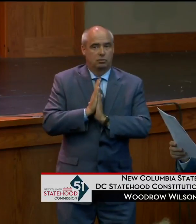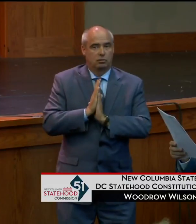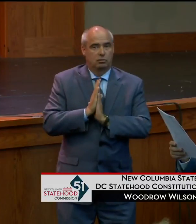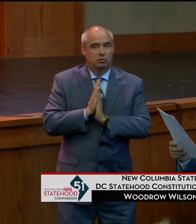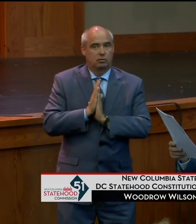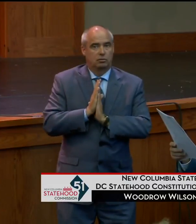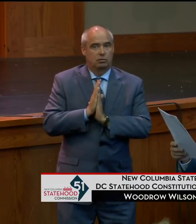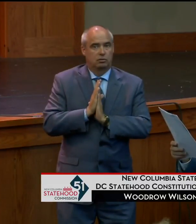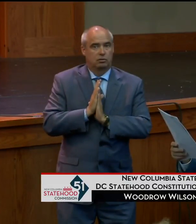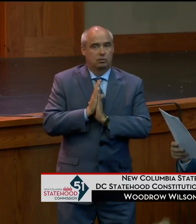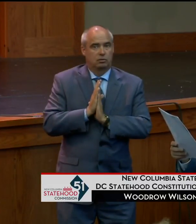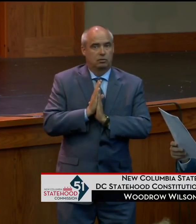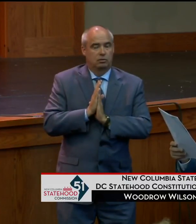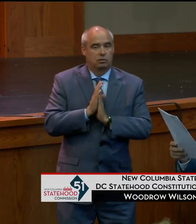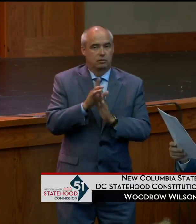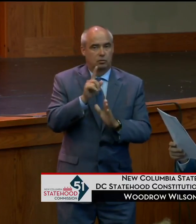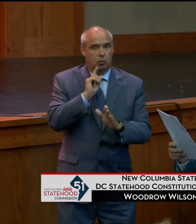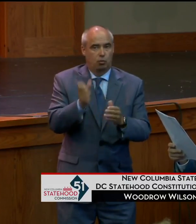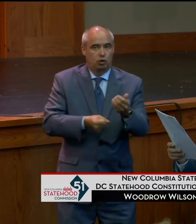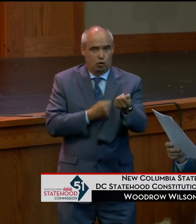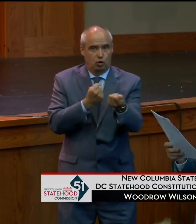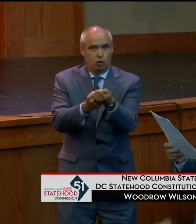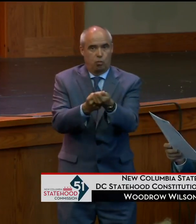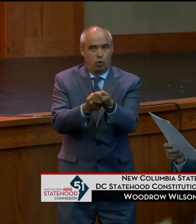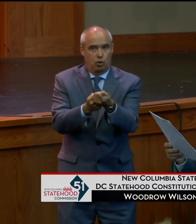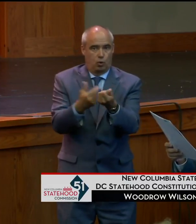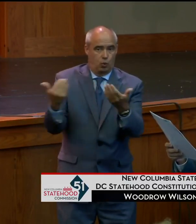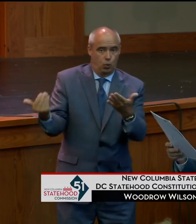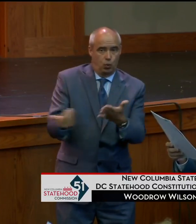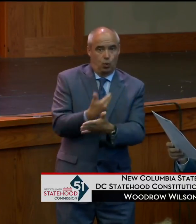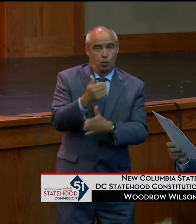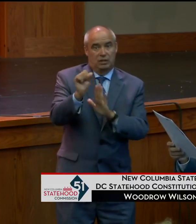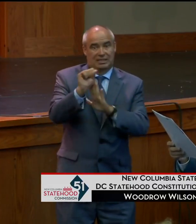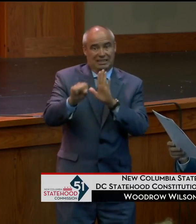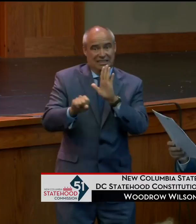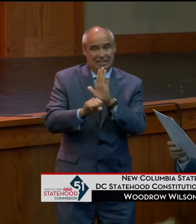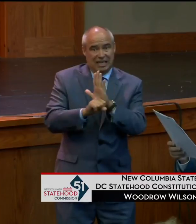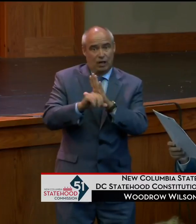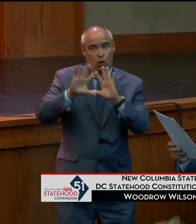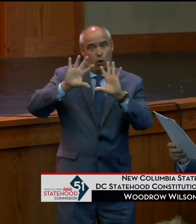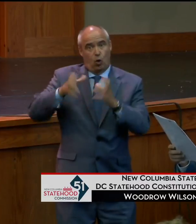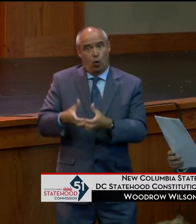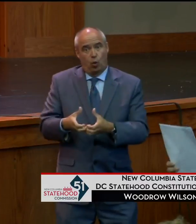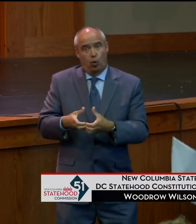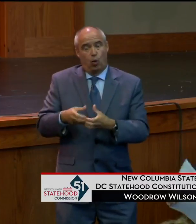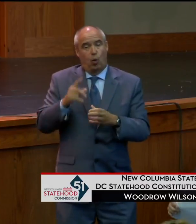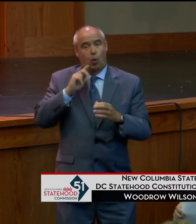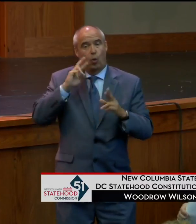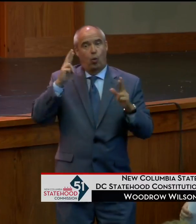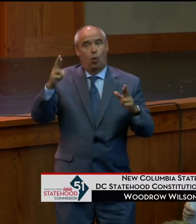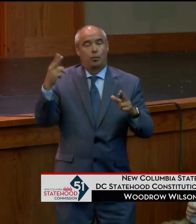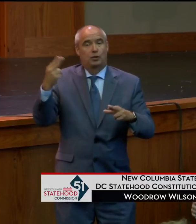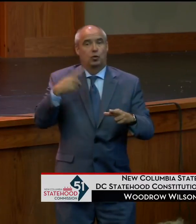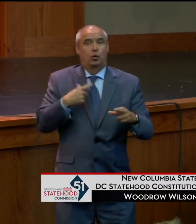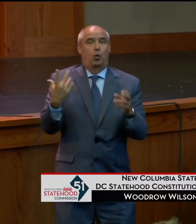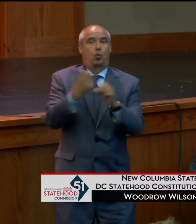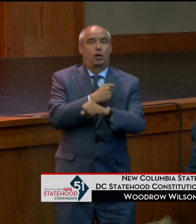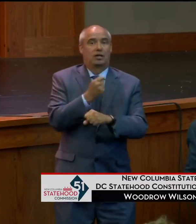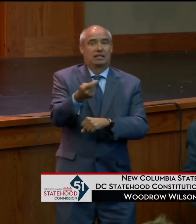WE WHOLEHEARTEDLY SUPPORT THE RENEWED CALL FOR STATEHOOD AND HOME THAT IT WILL BE AN HISTORIC WIN ON SEVERAL FRONTS.